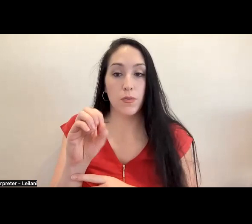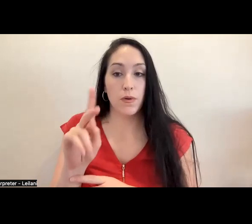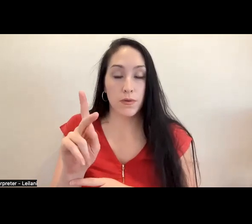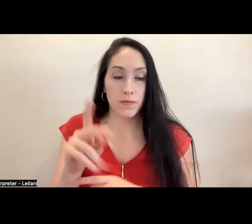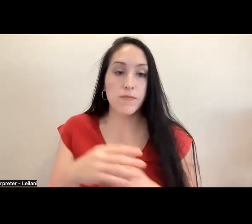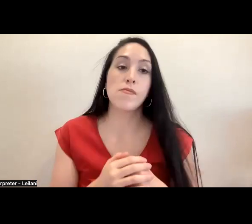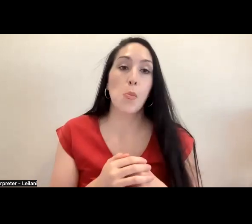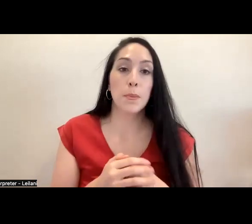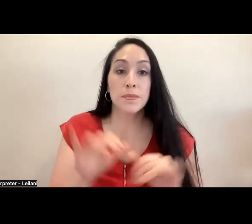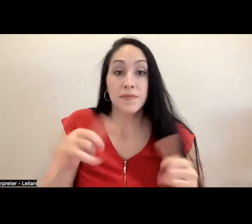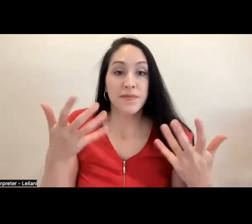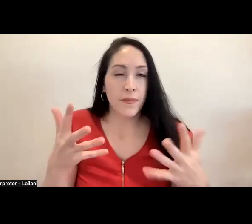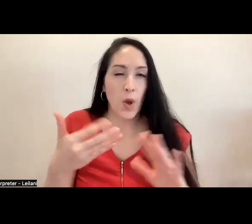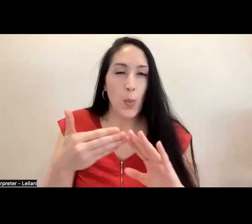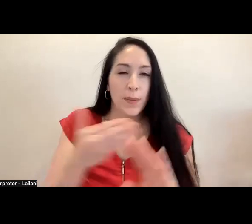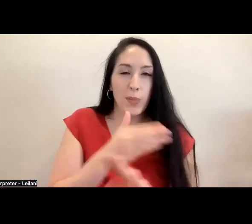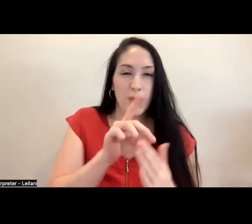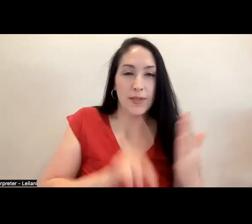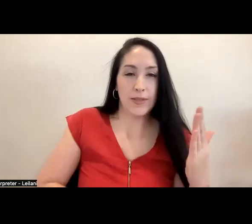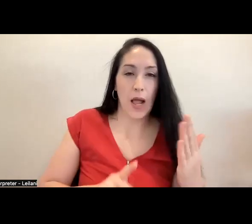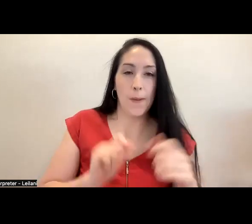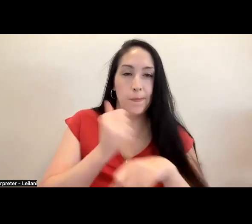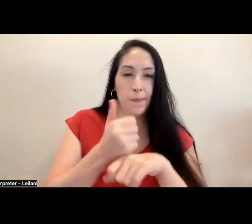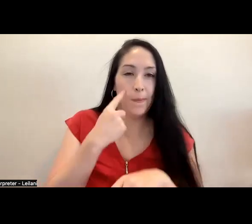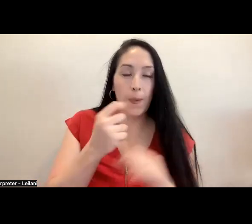and depending on the market. 11:46:36 It could fluctuate quite a bit. So